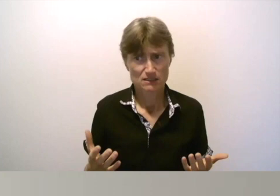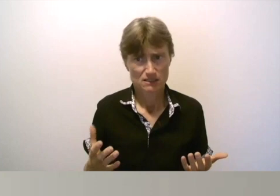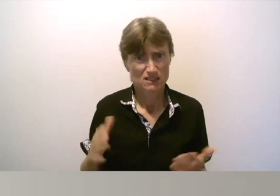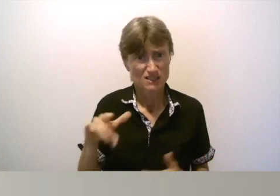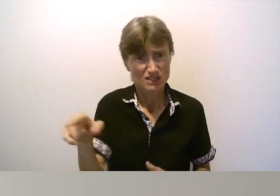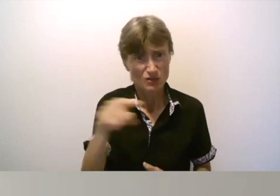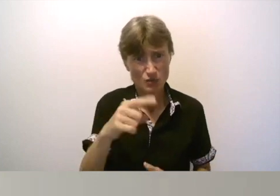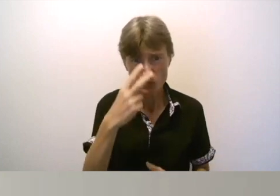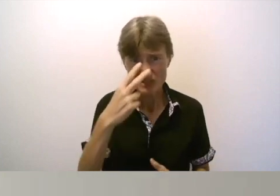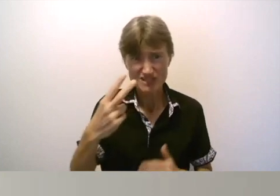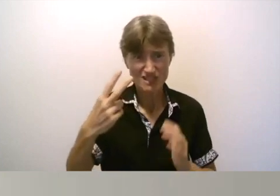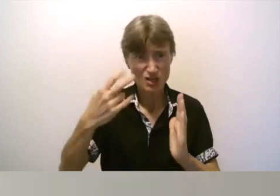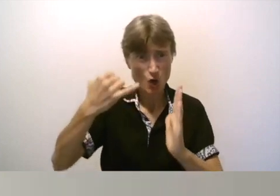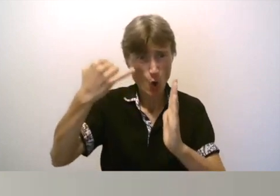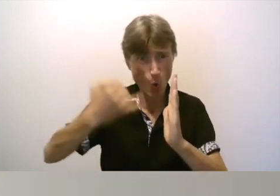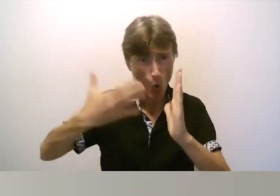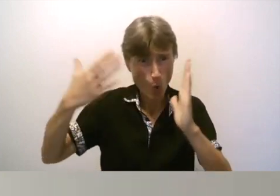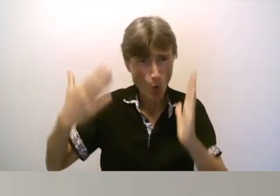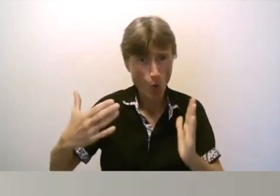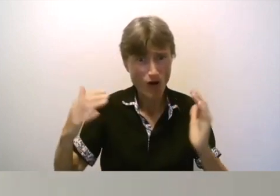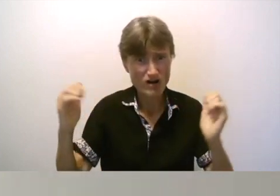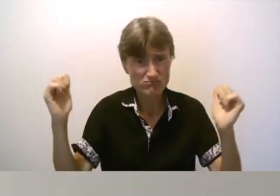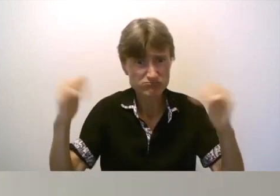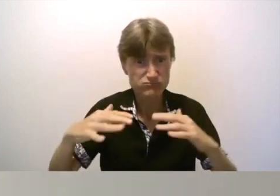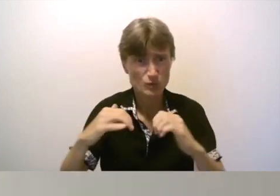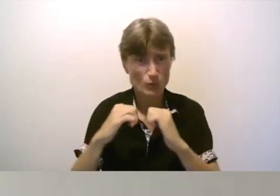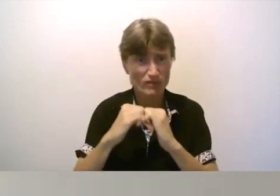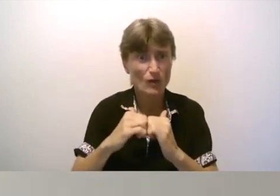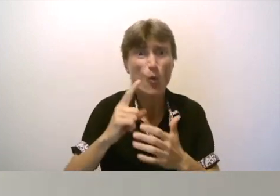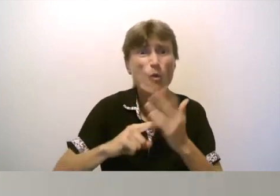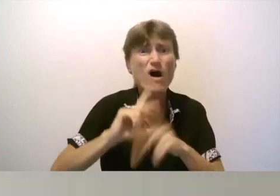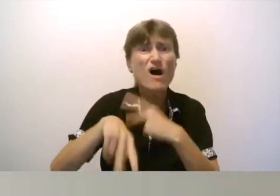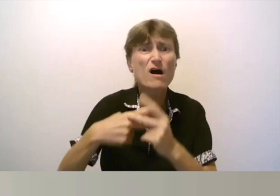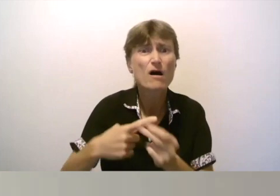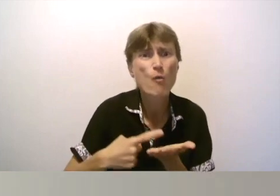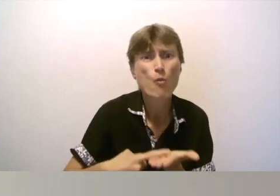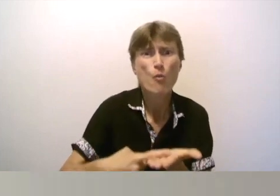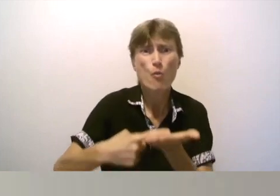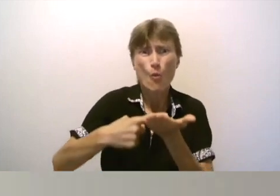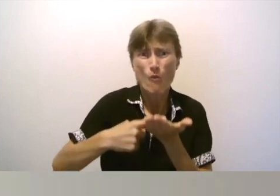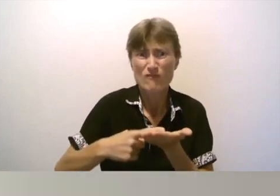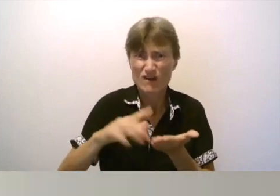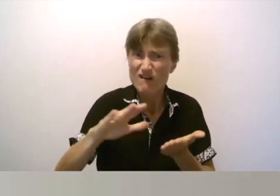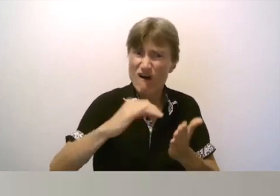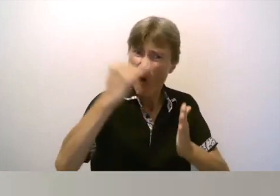artists gathered together in the conversations that we get to have in the community that they've already formed we understand